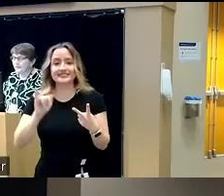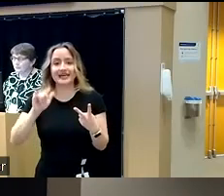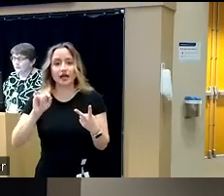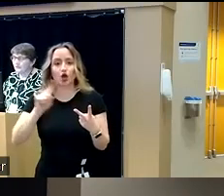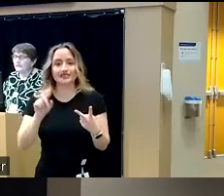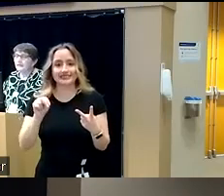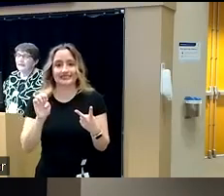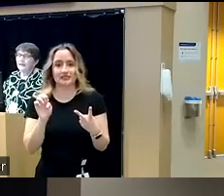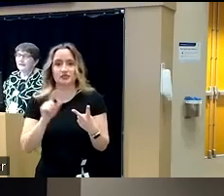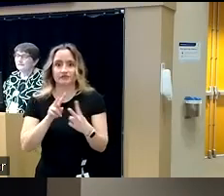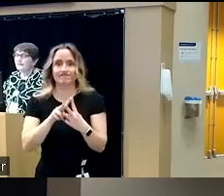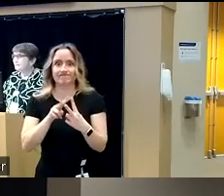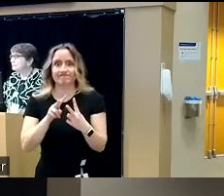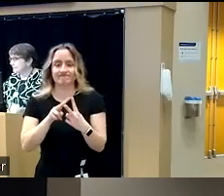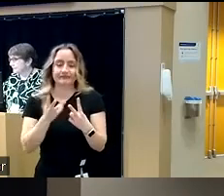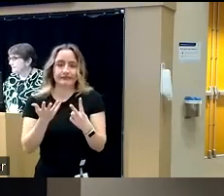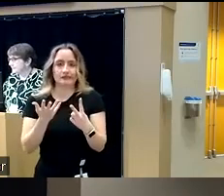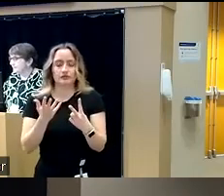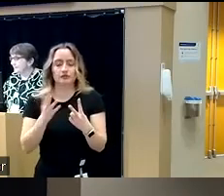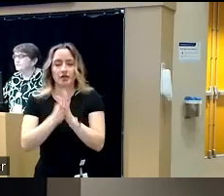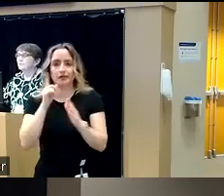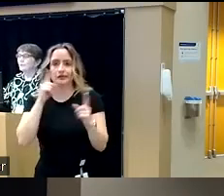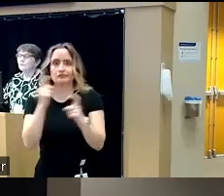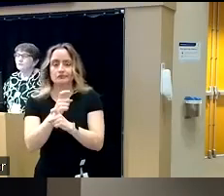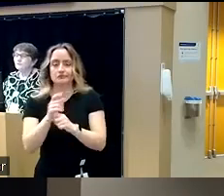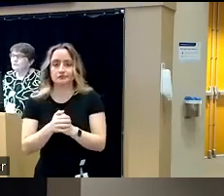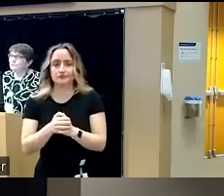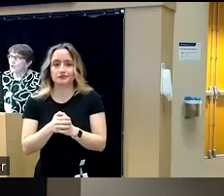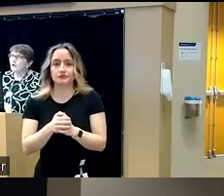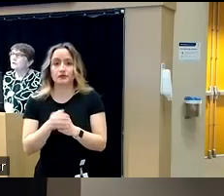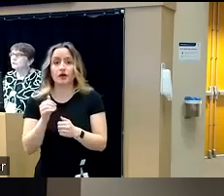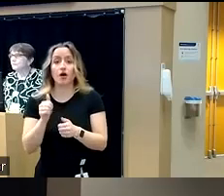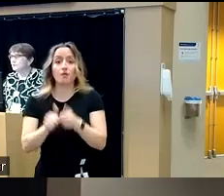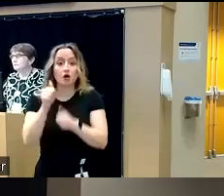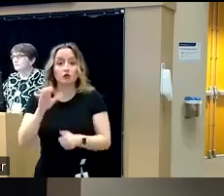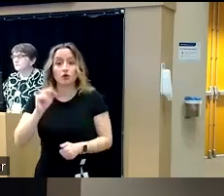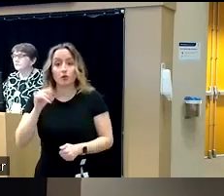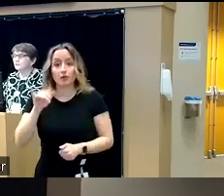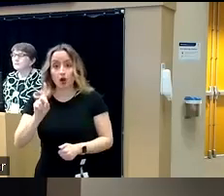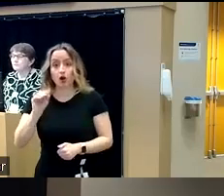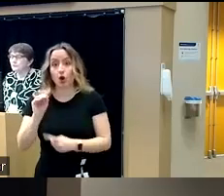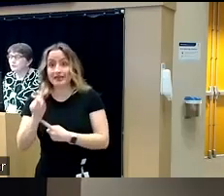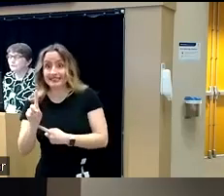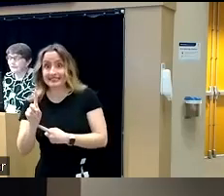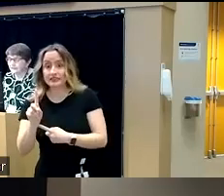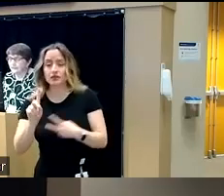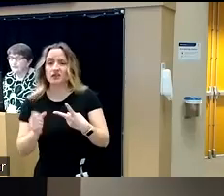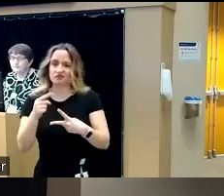as well yet most of the the deaths from opioid overdose are attributed attributable to fentanyl